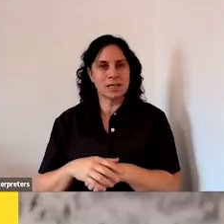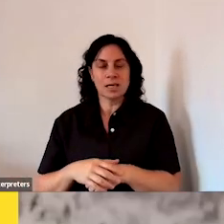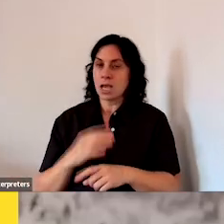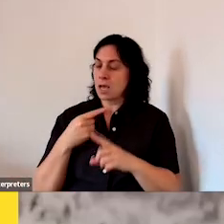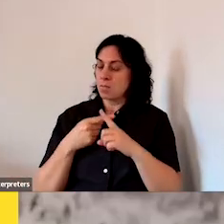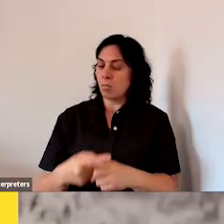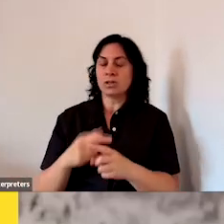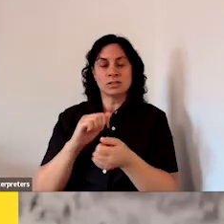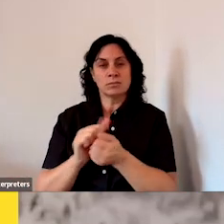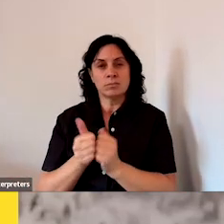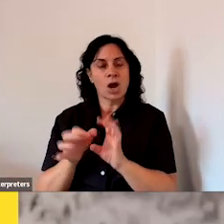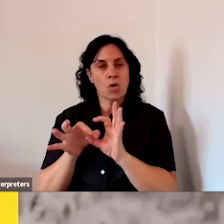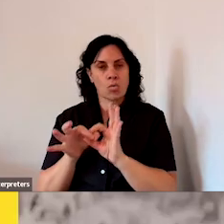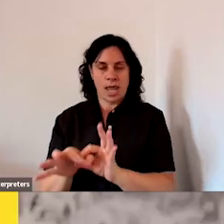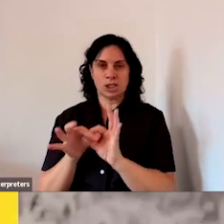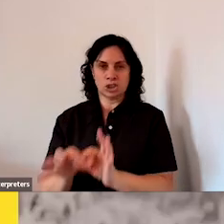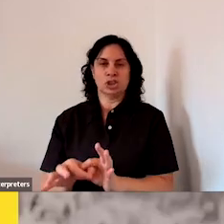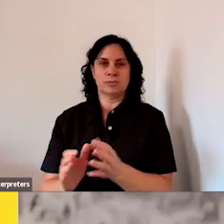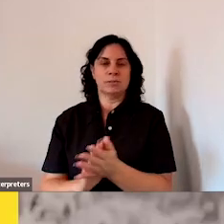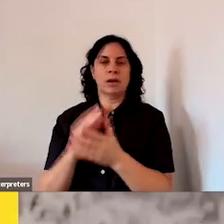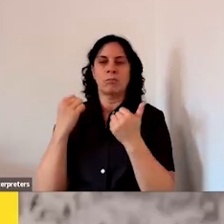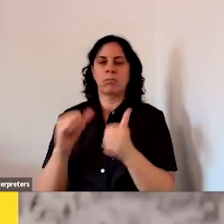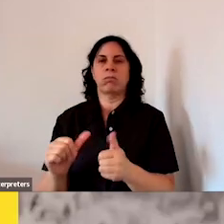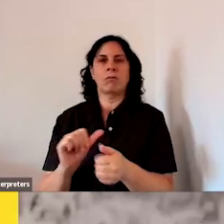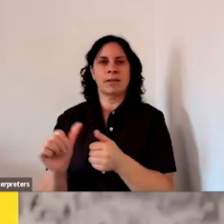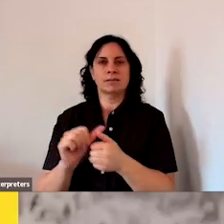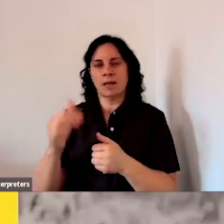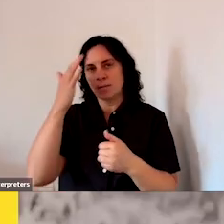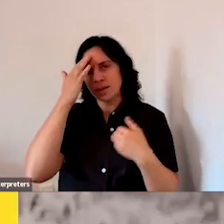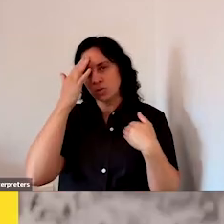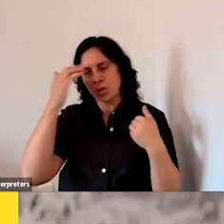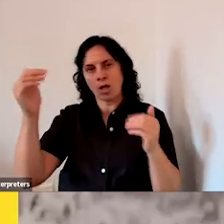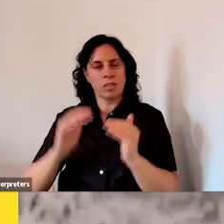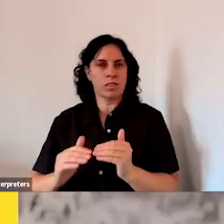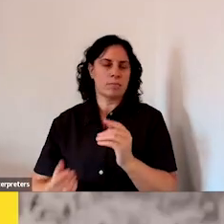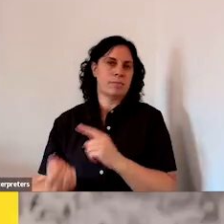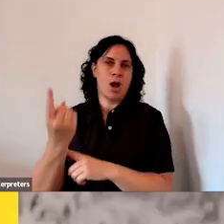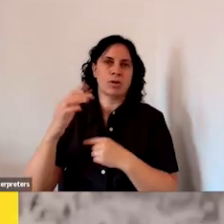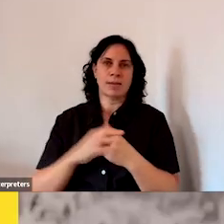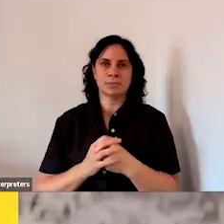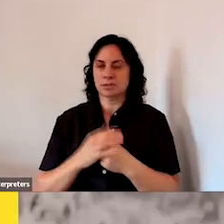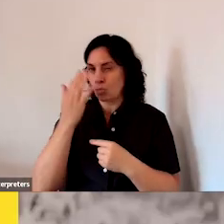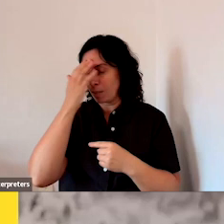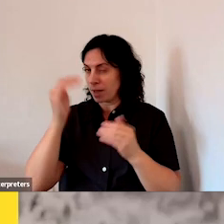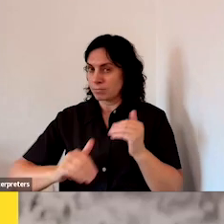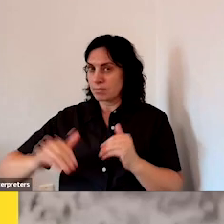were associated with better mental health outcomes, including higher mental well-being and lower anxiety symptoms